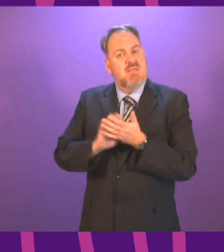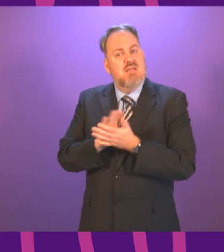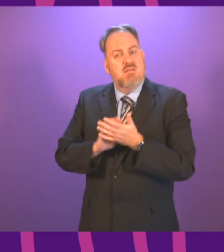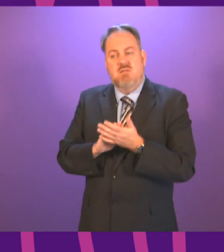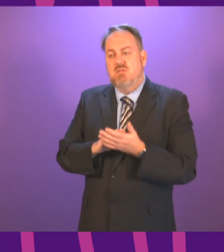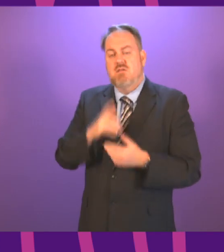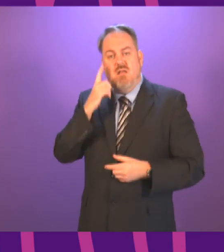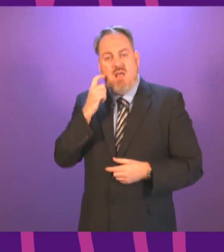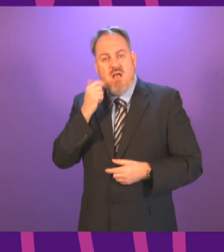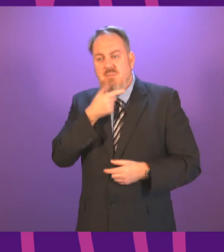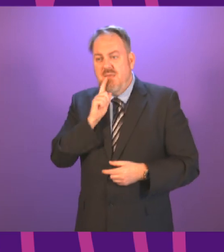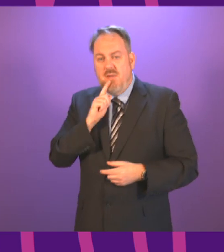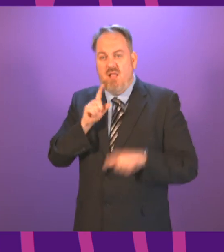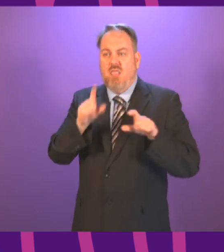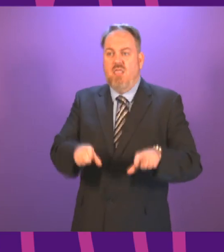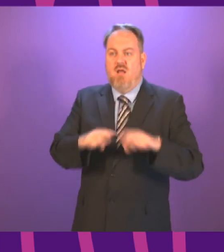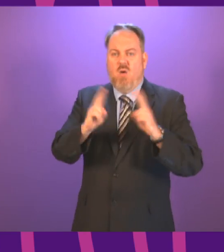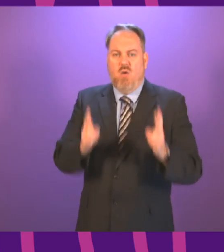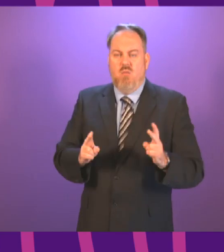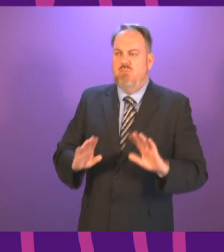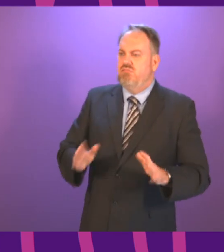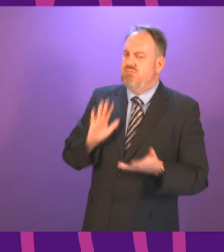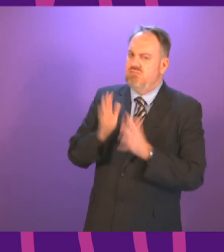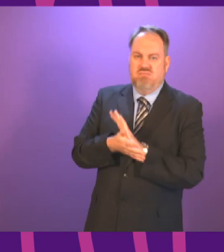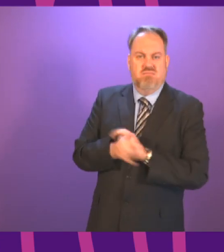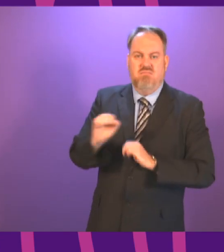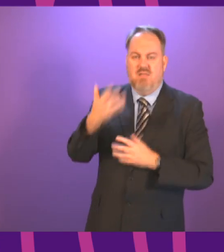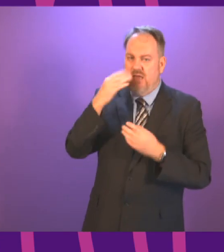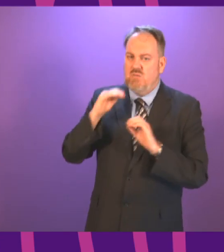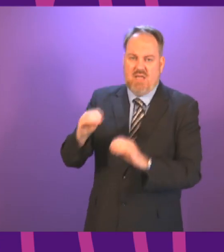the balance of harms, having young people not at school full time does a lot of harm